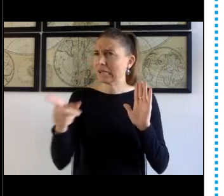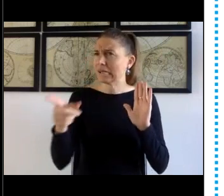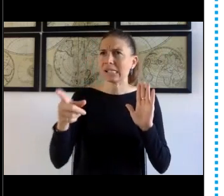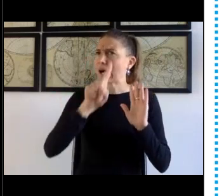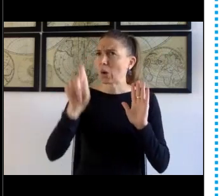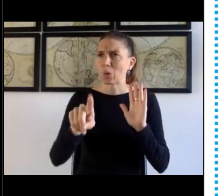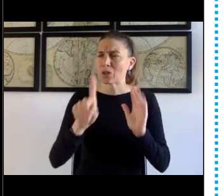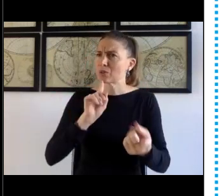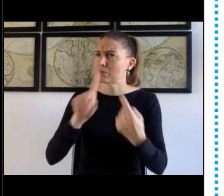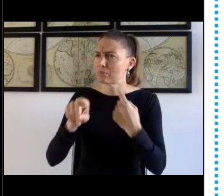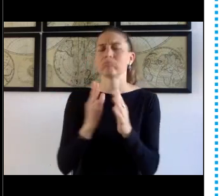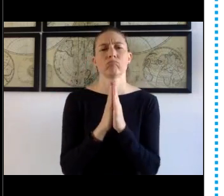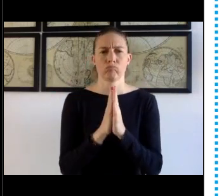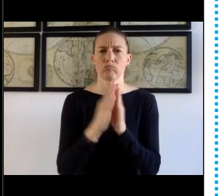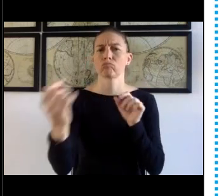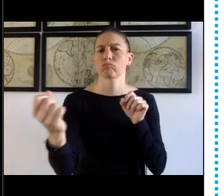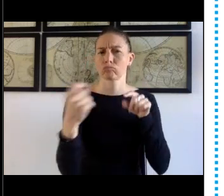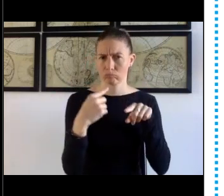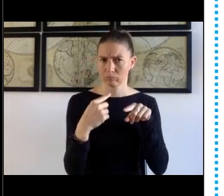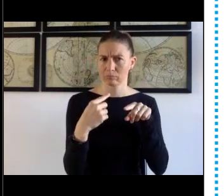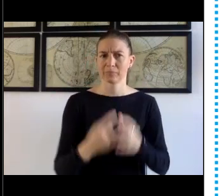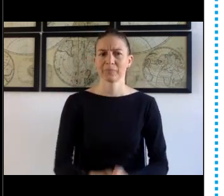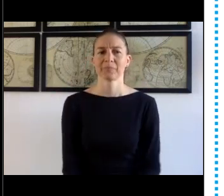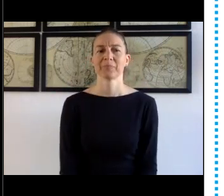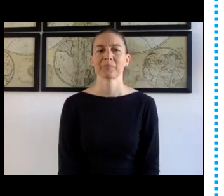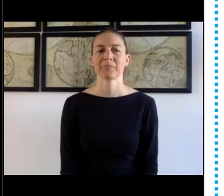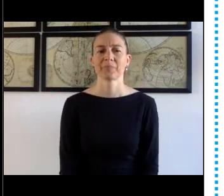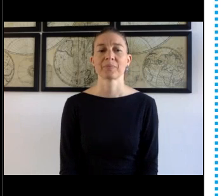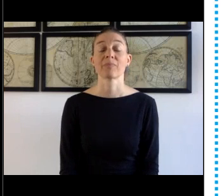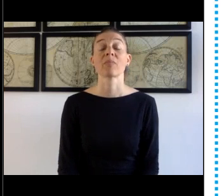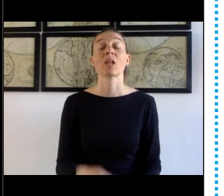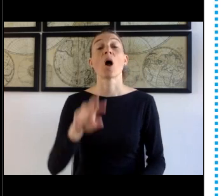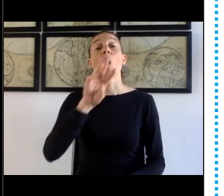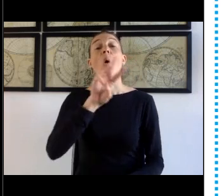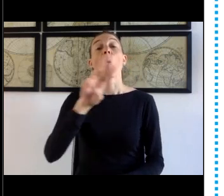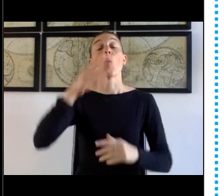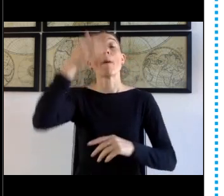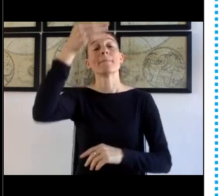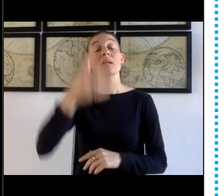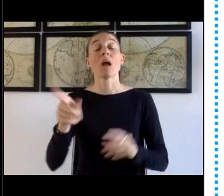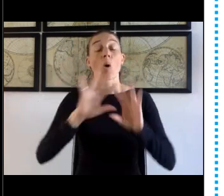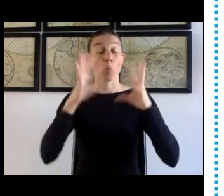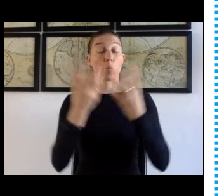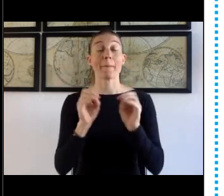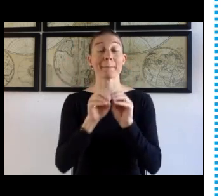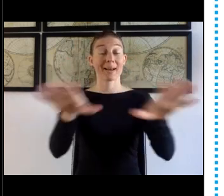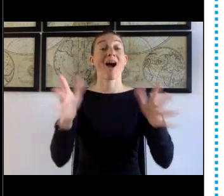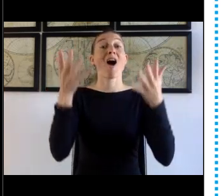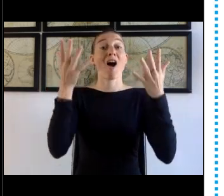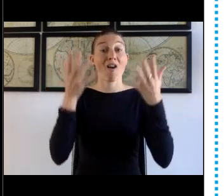In a few moments when the webinar ends you'll see a short survey that you can answer but it's optional.